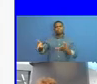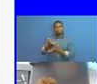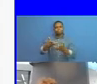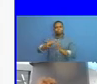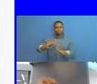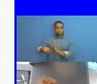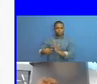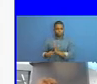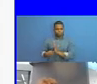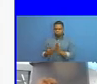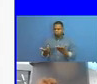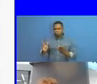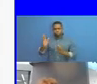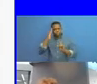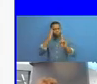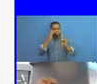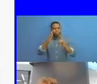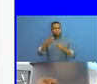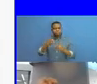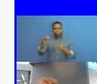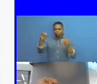and you'll explain who you are and where you are based.